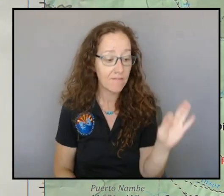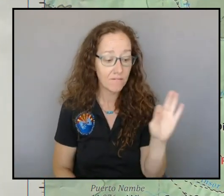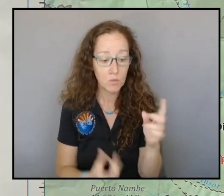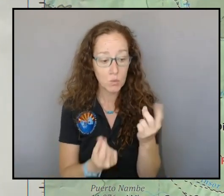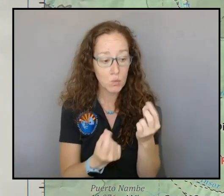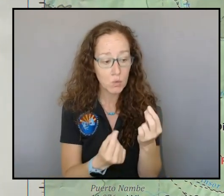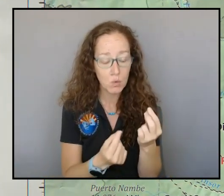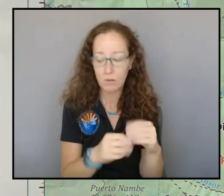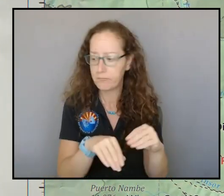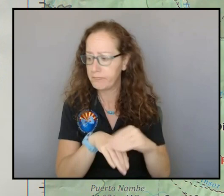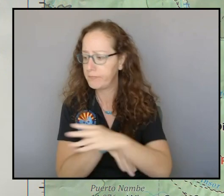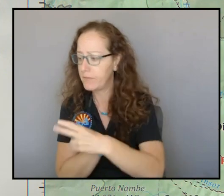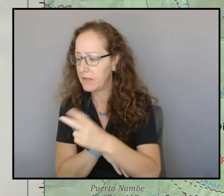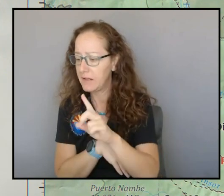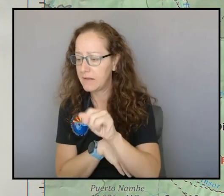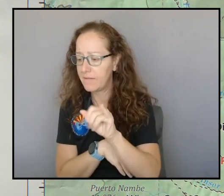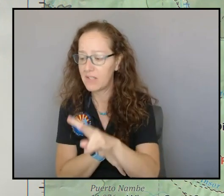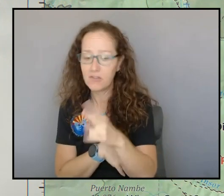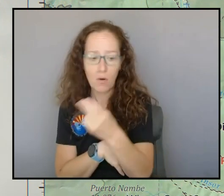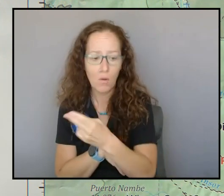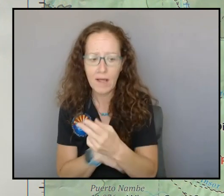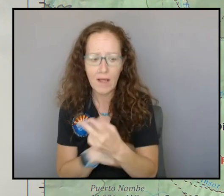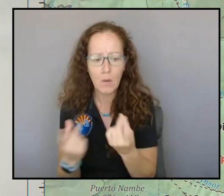line, 'We're doing this, so this group over here needs to do